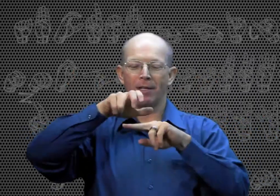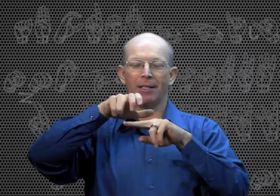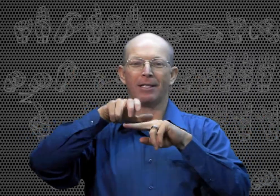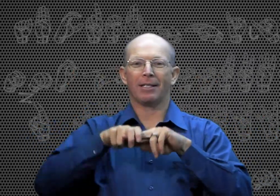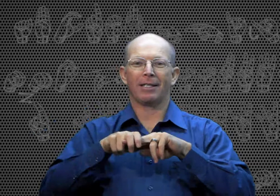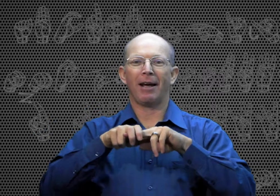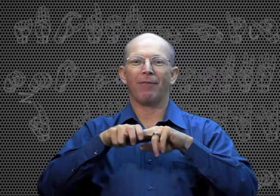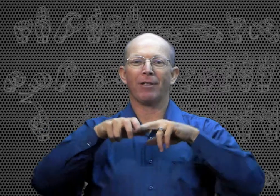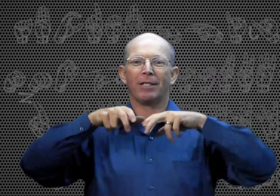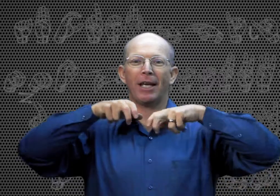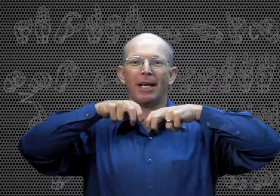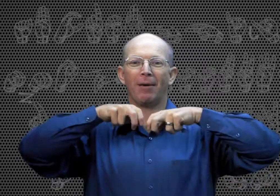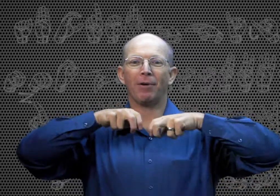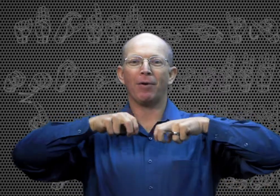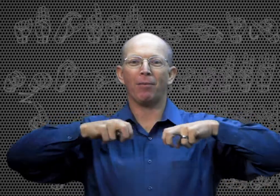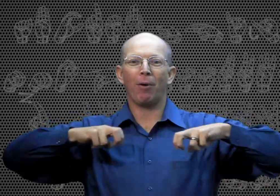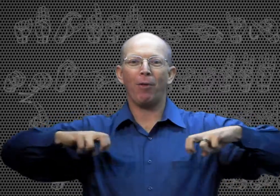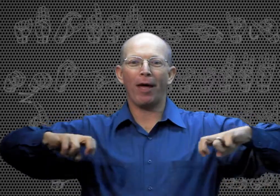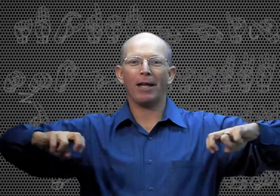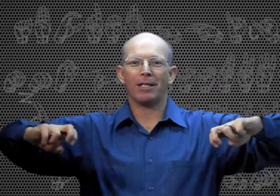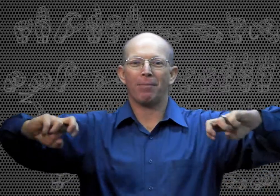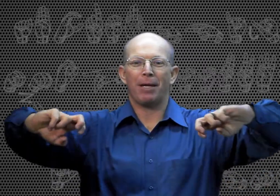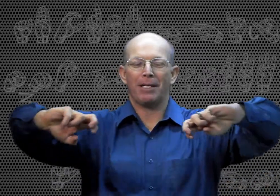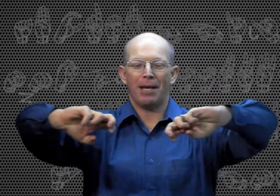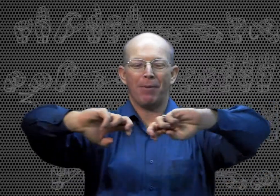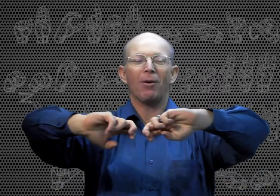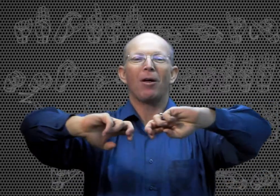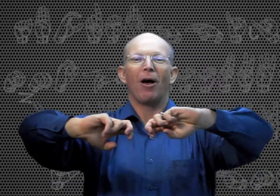This is the sign for SIT and I am doing it with both hands at a big table.